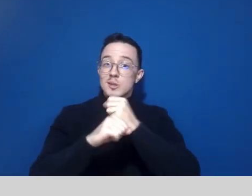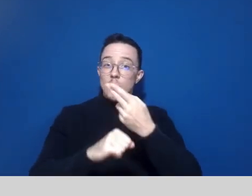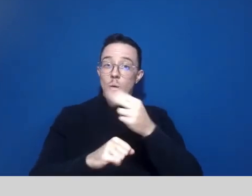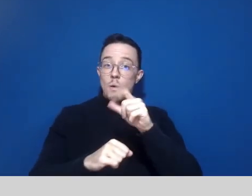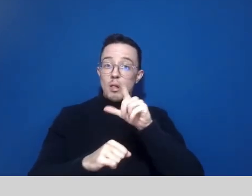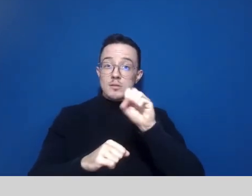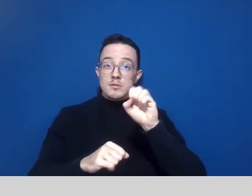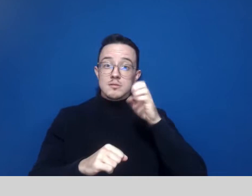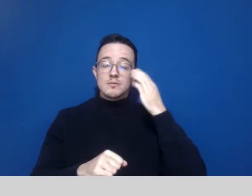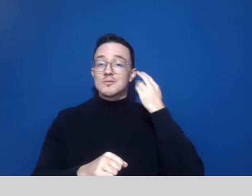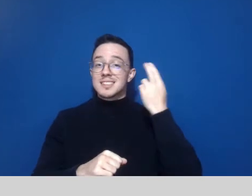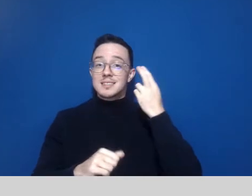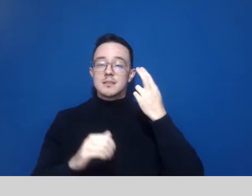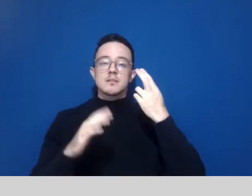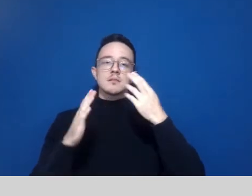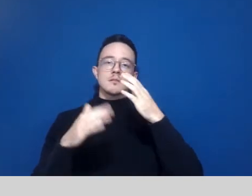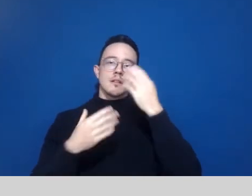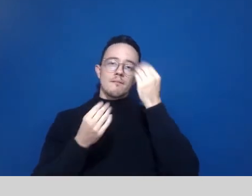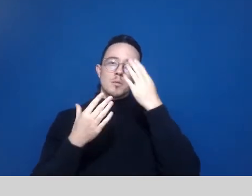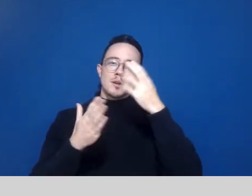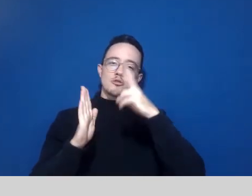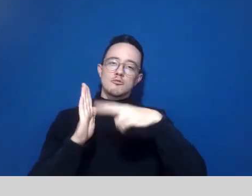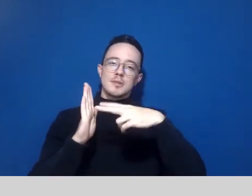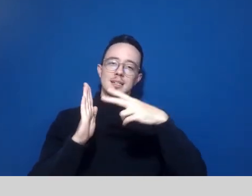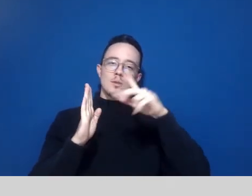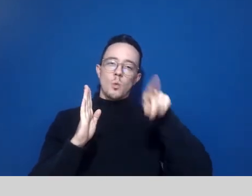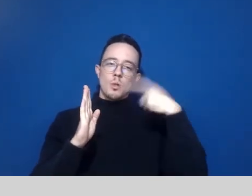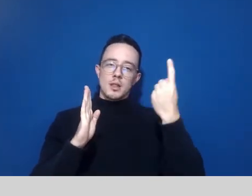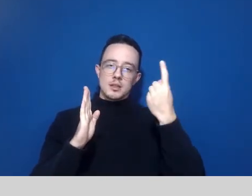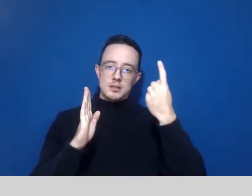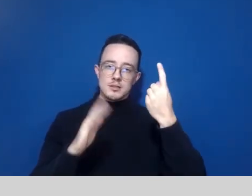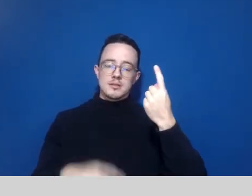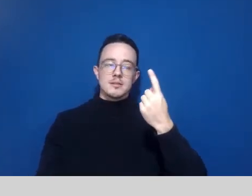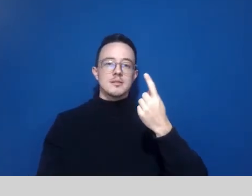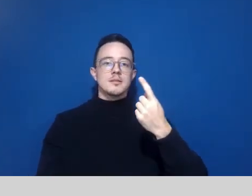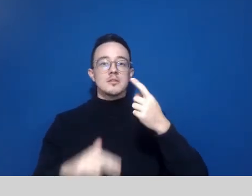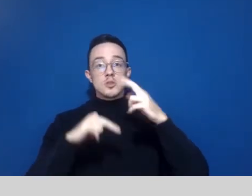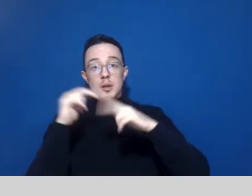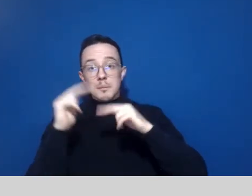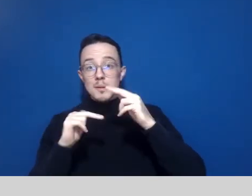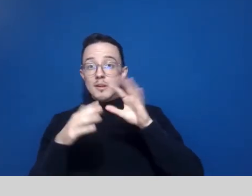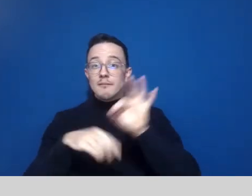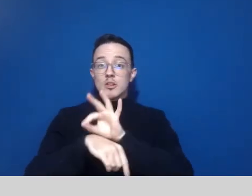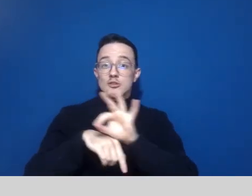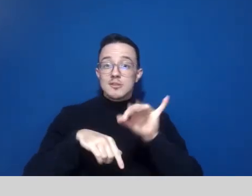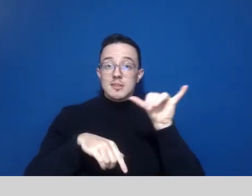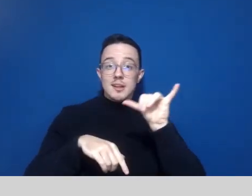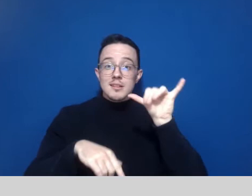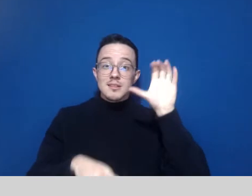and stuff because it's all read only data, but because there's a relational database under it, you can build features like search.